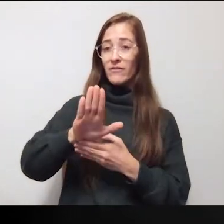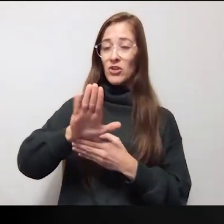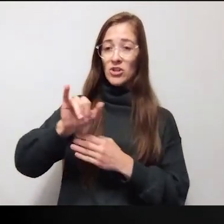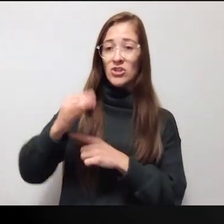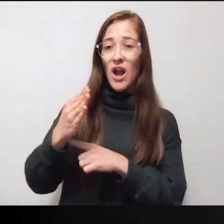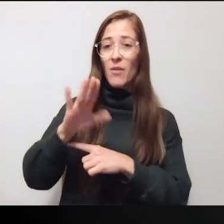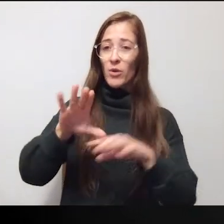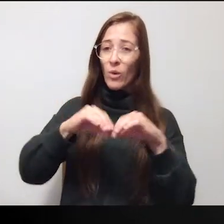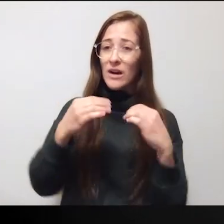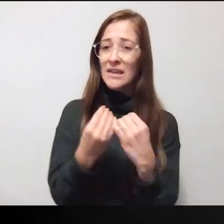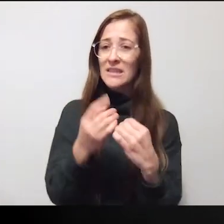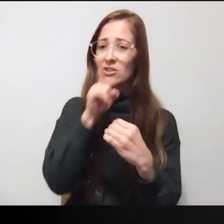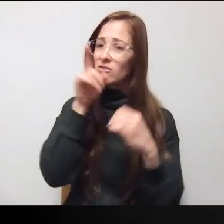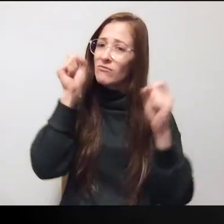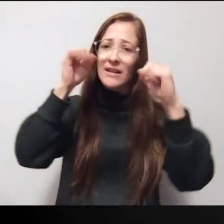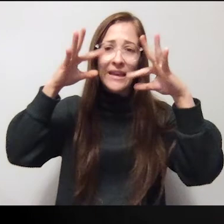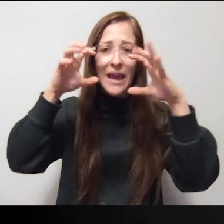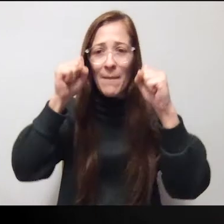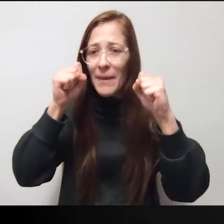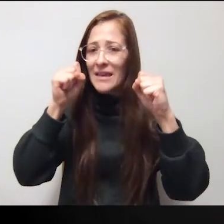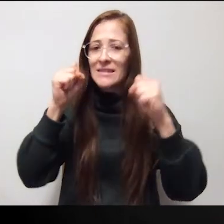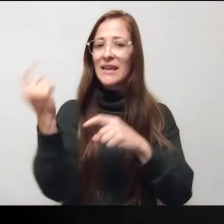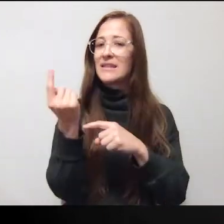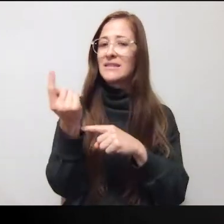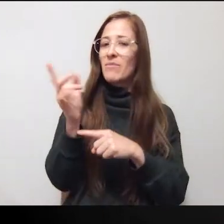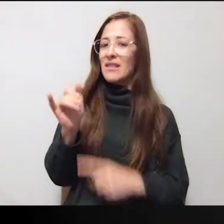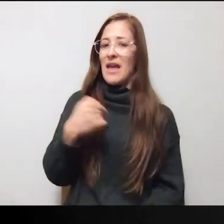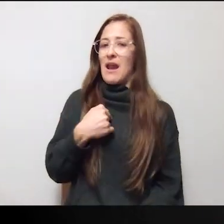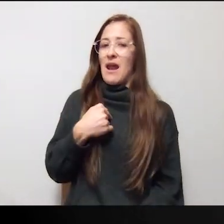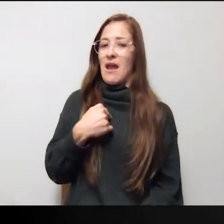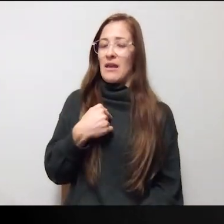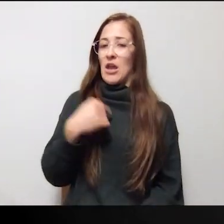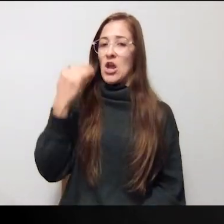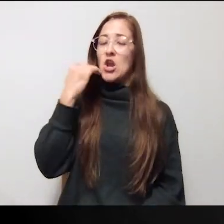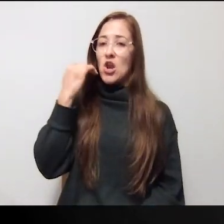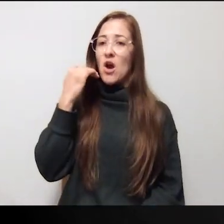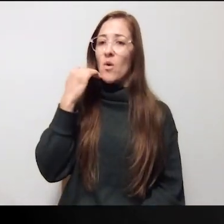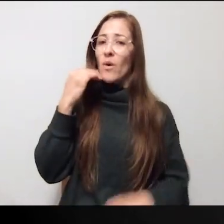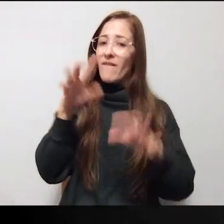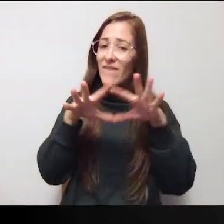is just amazing. It's something that I know for families that are